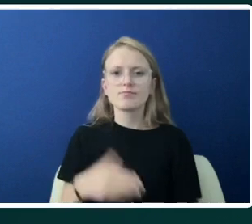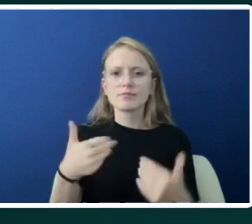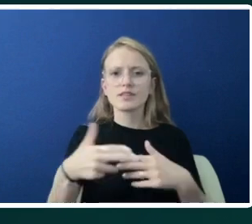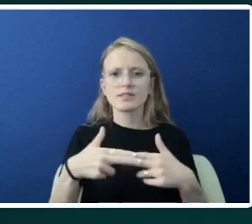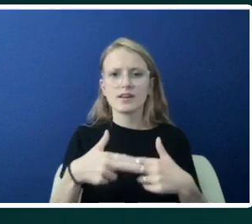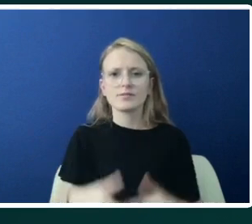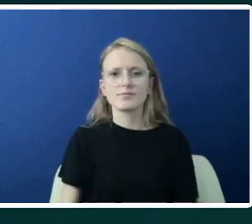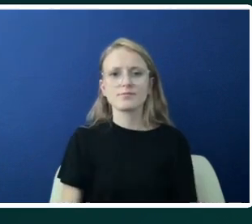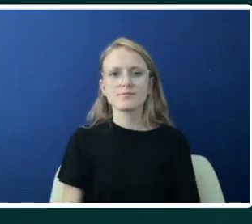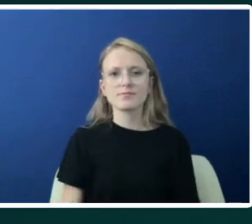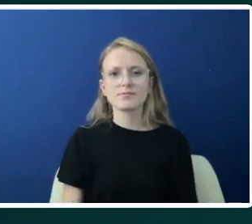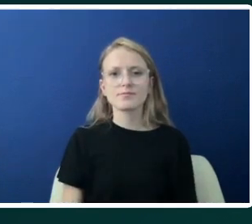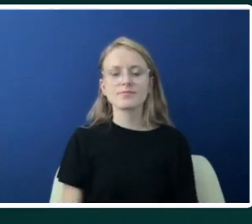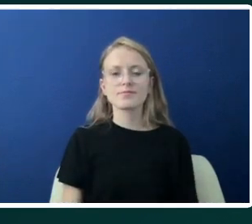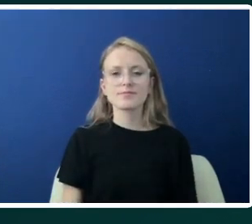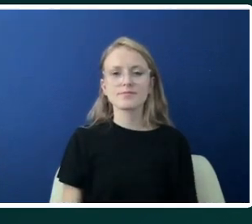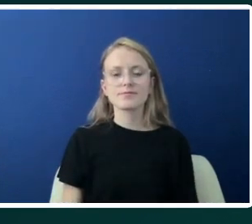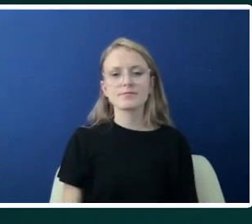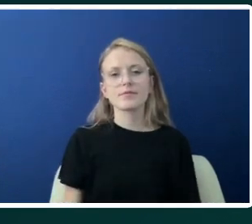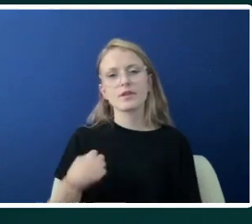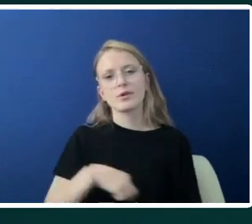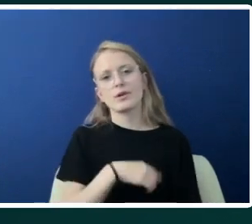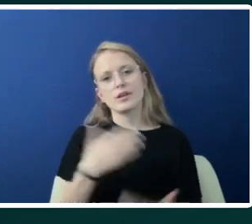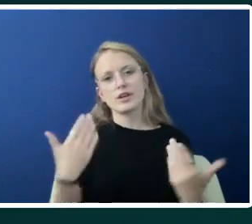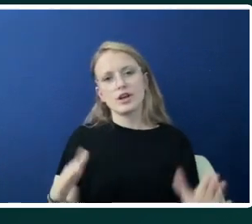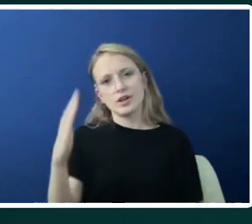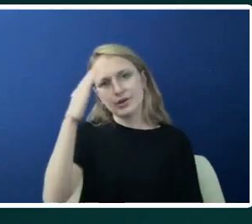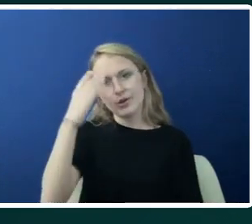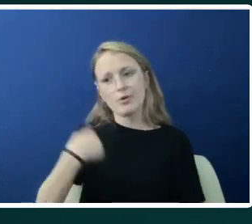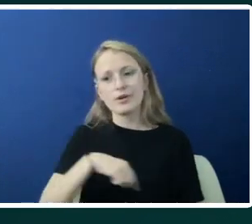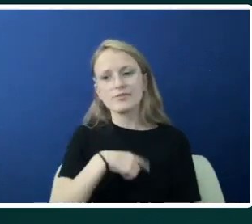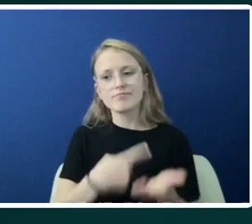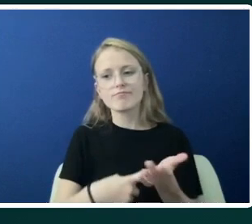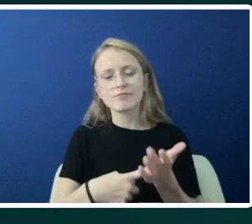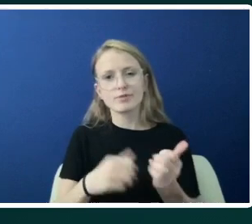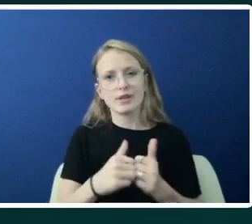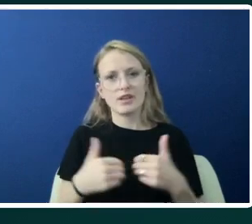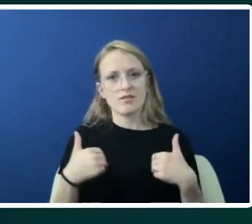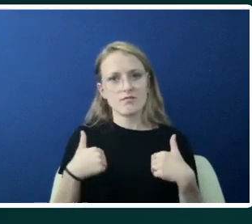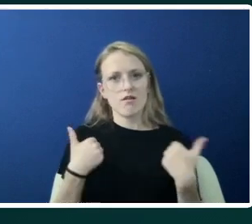And as any of us know, and as we talk to teachers, and to young people across the country,